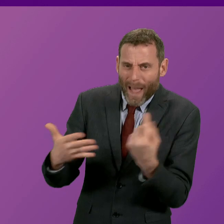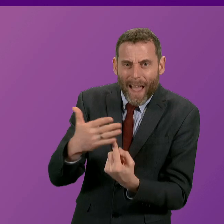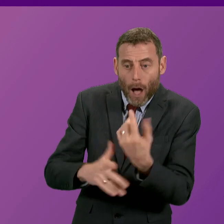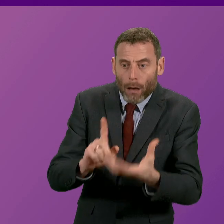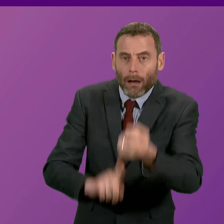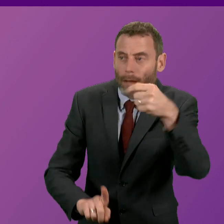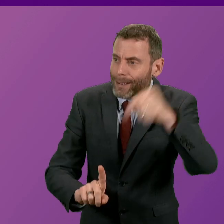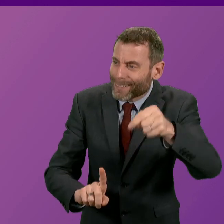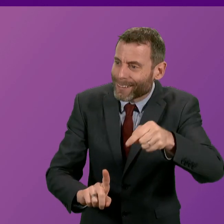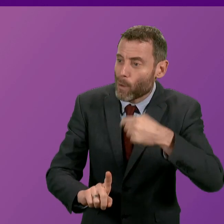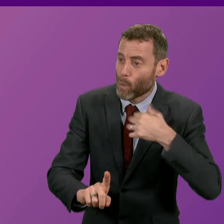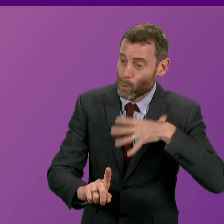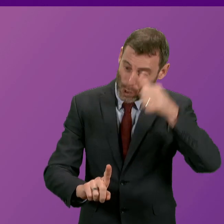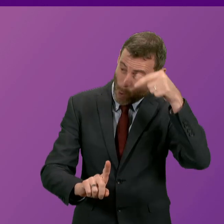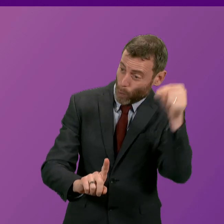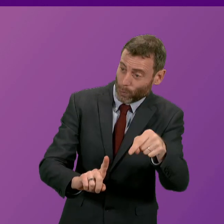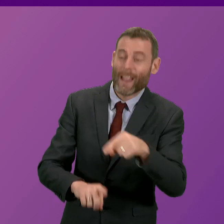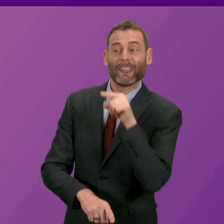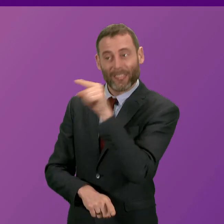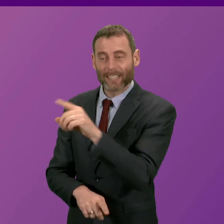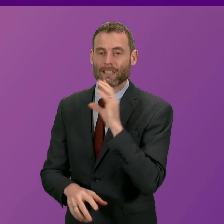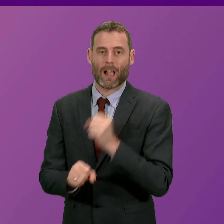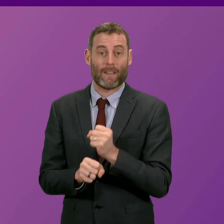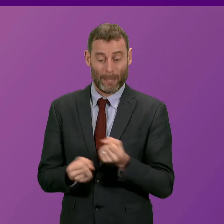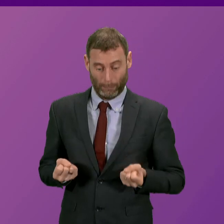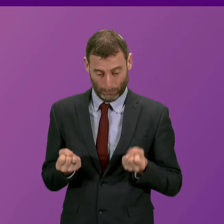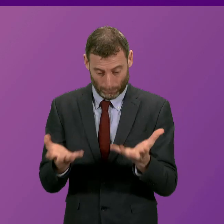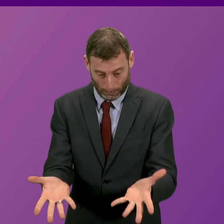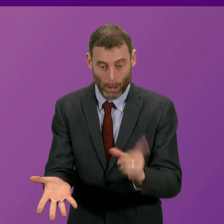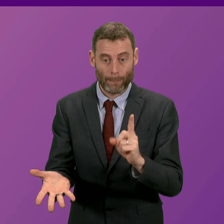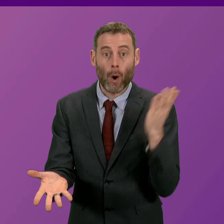that the Government has no plan, no leadership and no vision for Scotland?